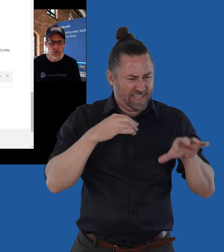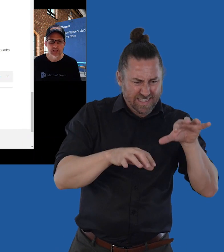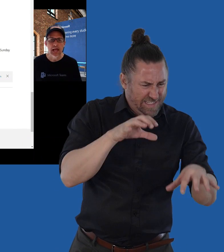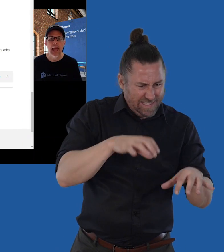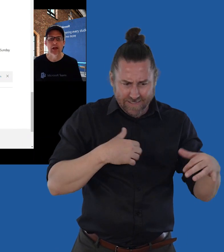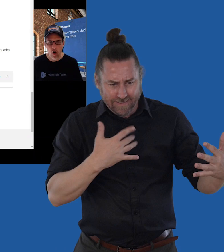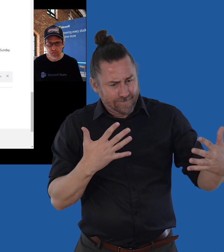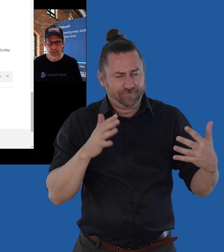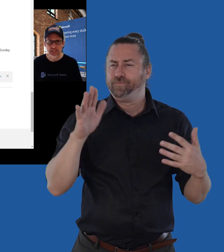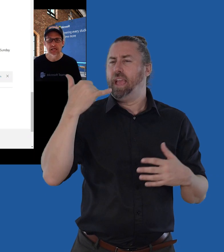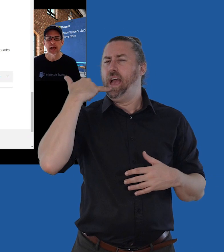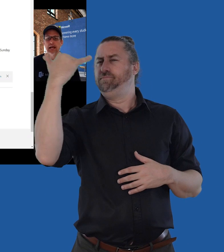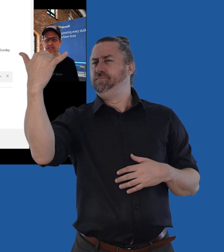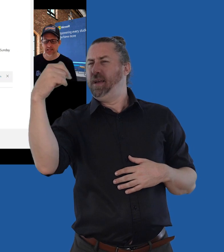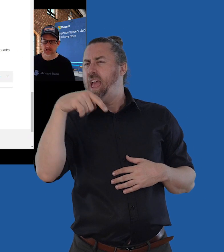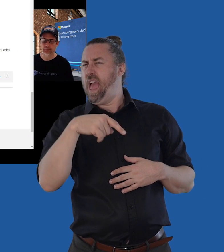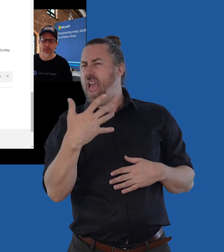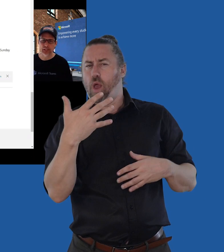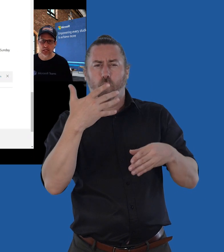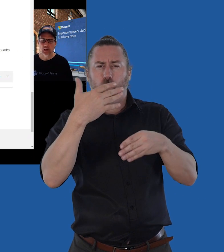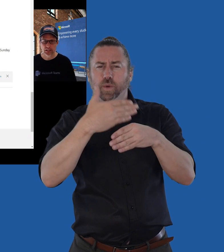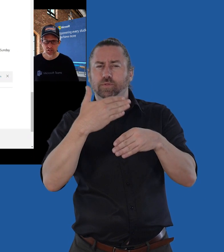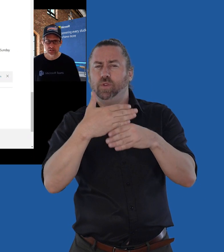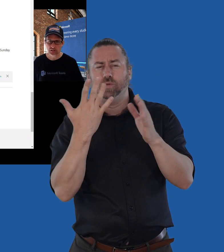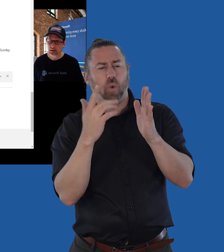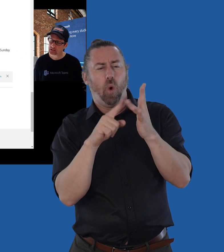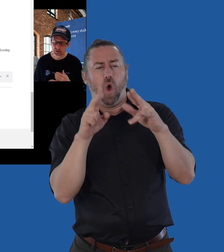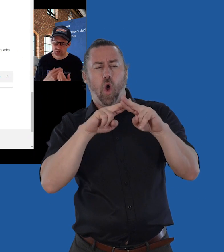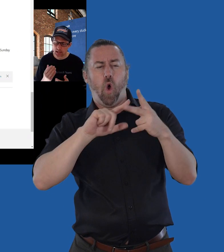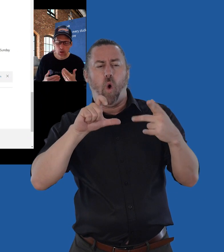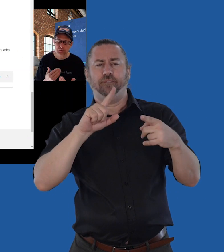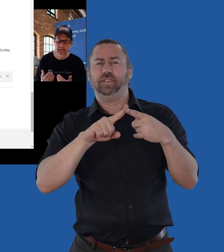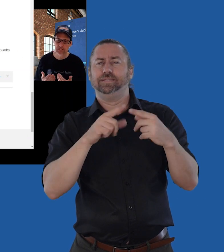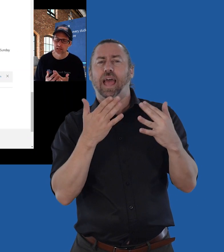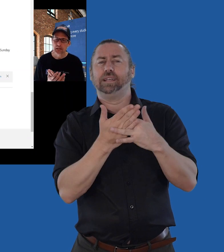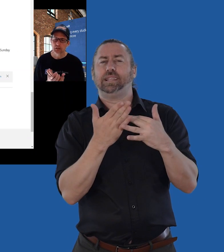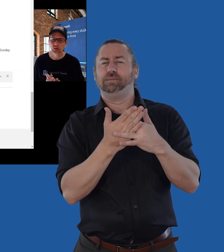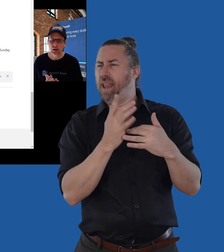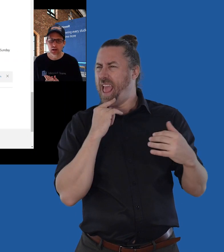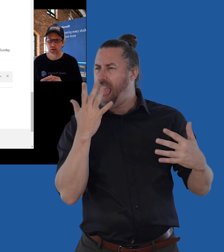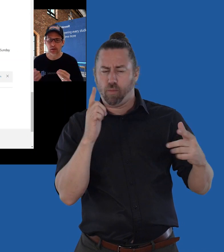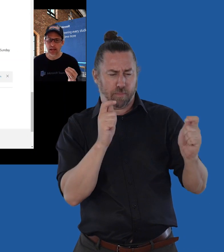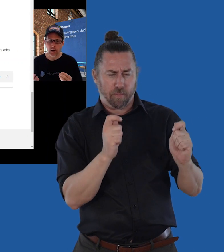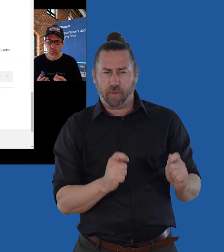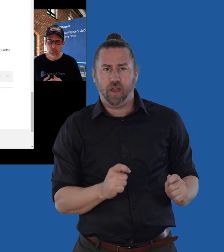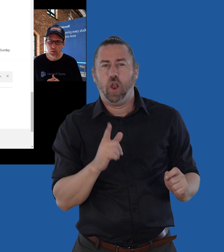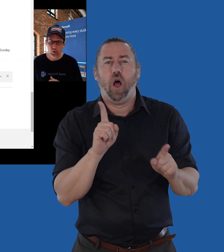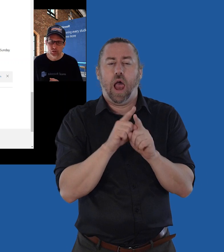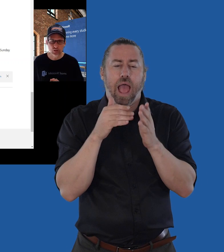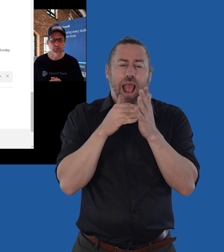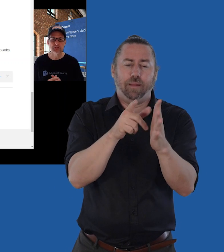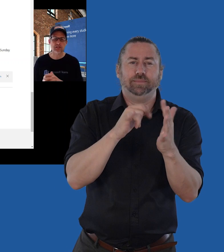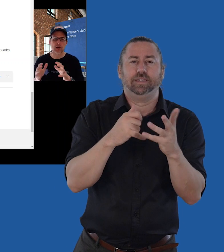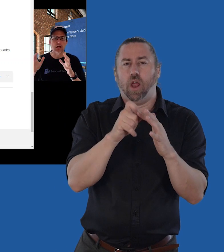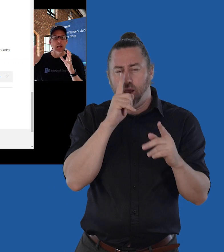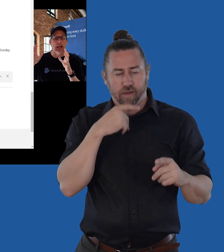and Office, accessibility questions, alright, So, it's not a help desk, You know, "I can't open my word documents, et cetera."